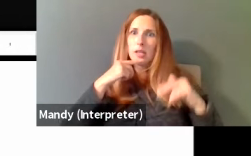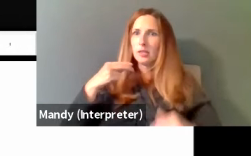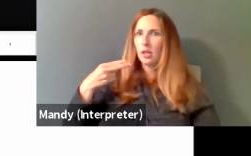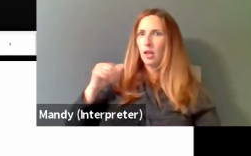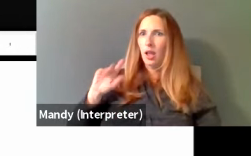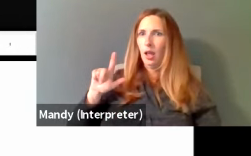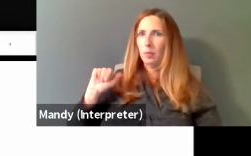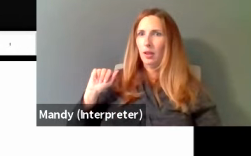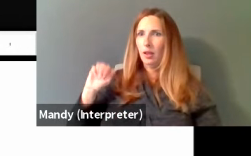like we speak Spanish.